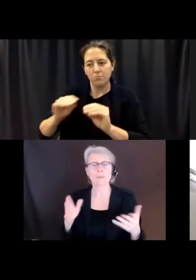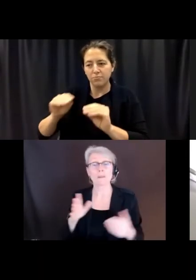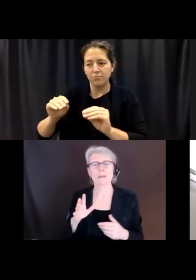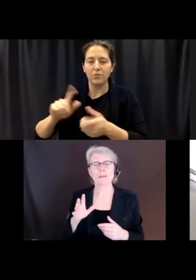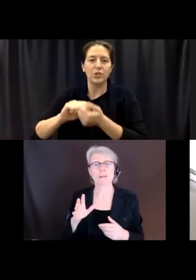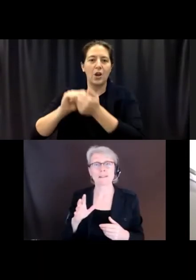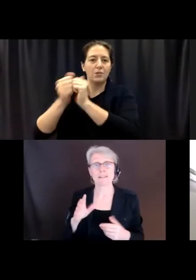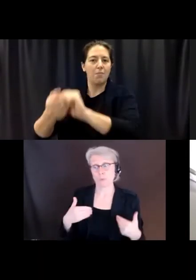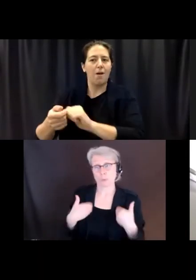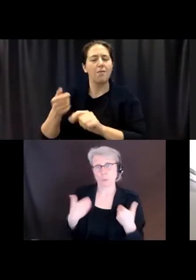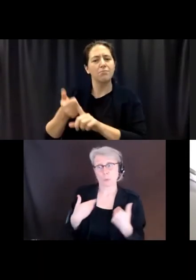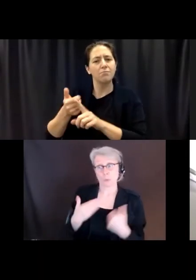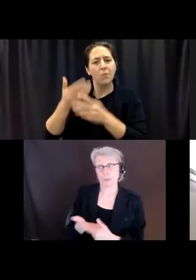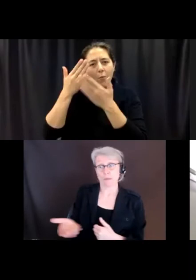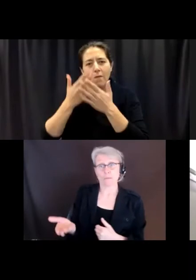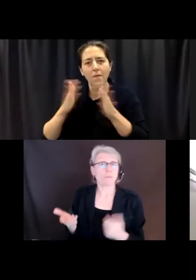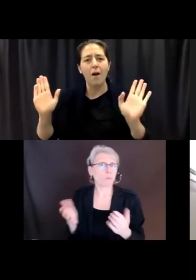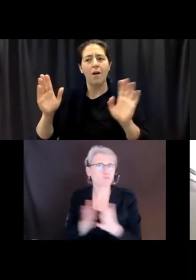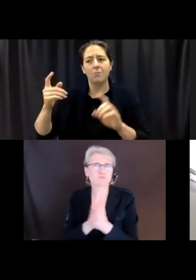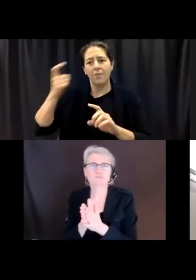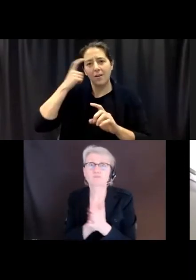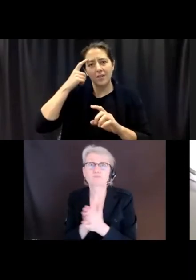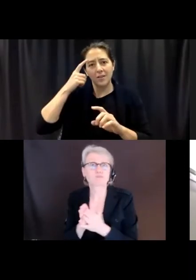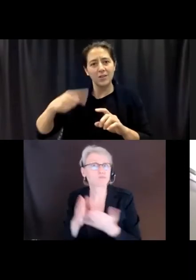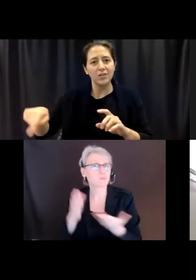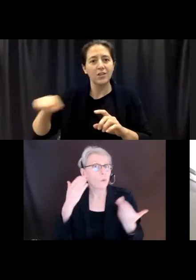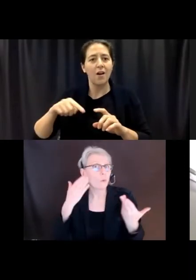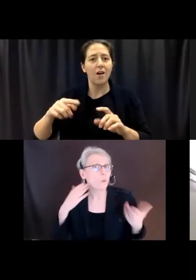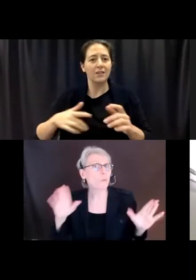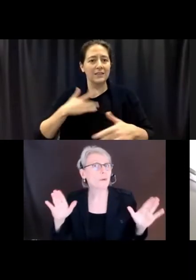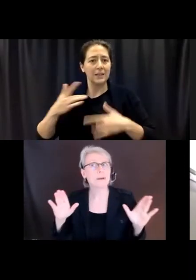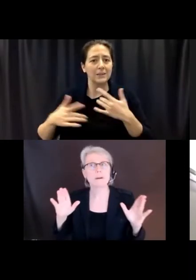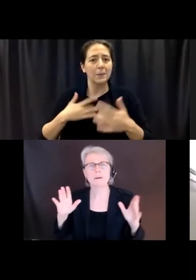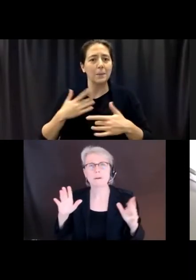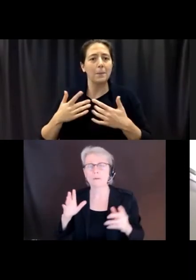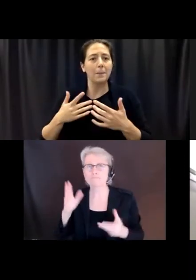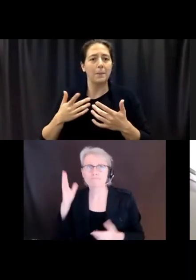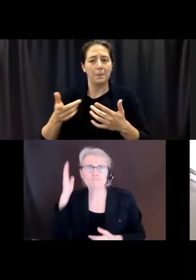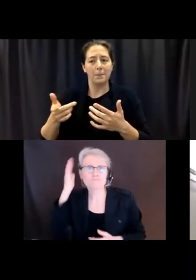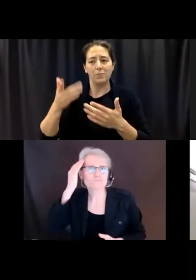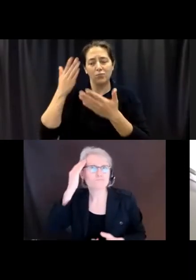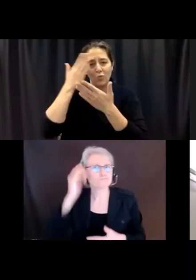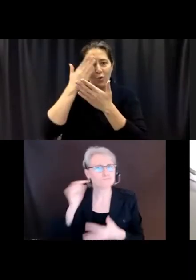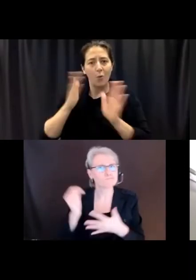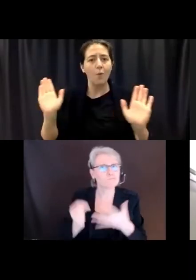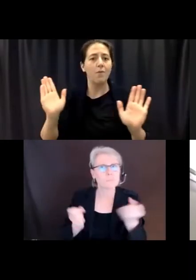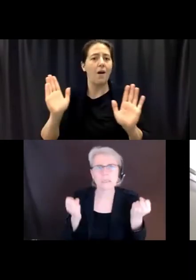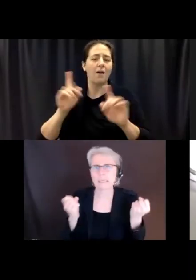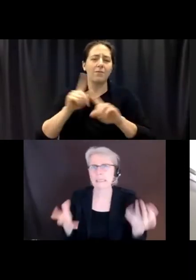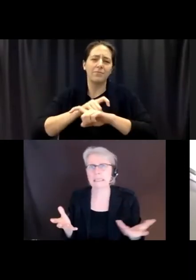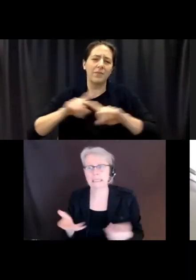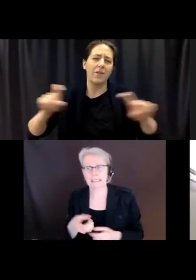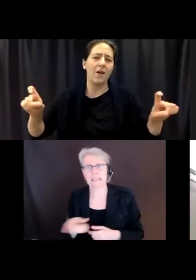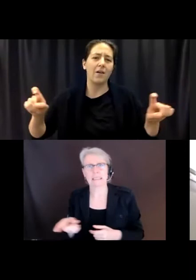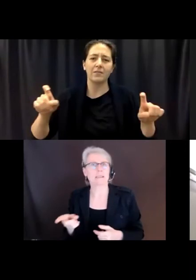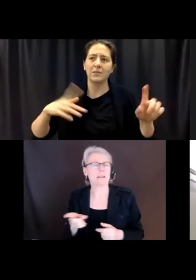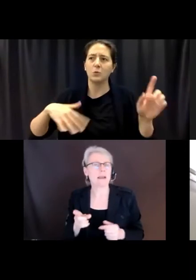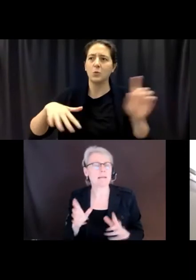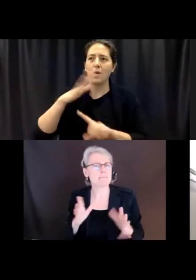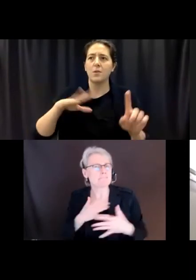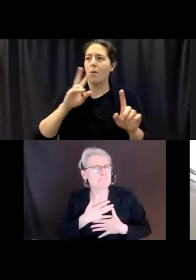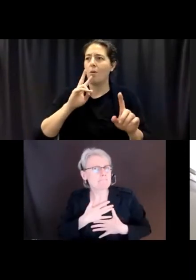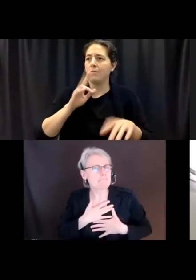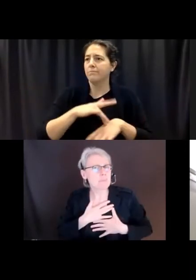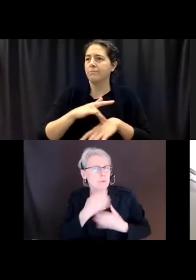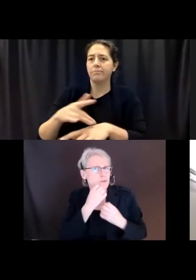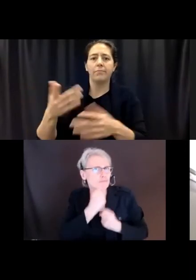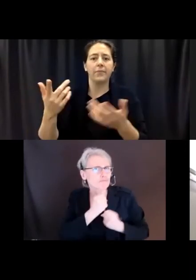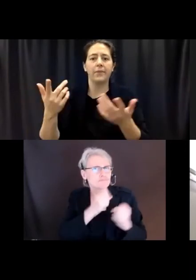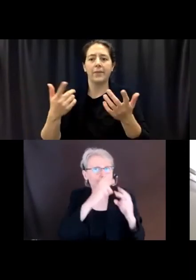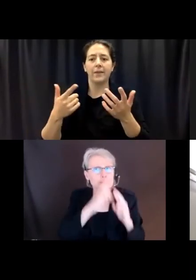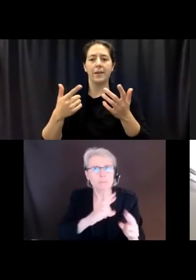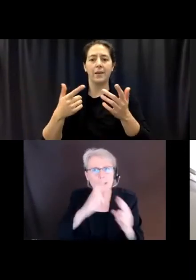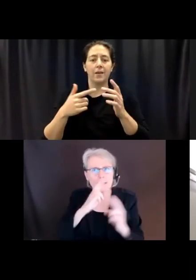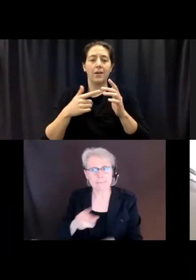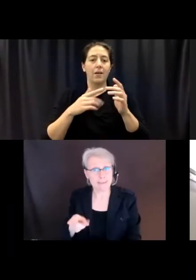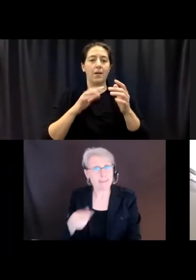CHANGE. THEY ARE OPEN. THEY ARE SMART. THEY ARE OPEN. THEY ARE SENSITIVE ABOUT THAT. AND